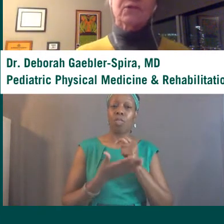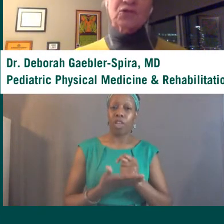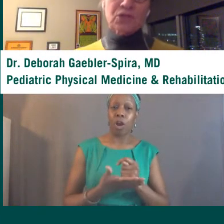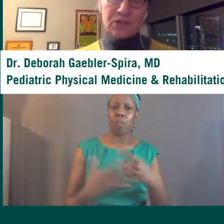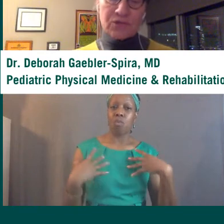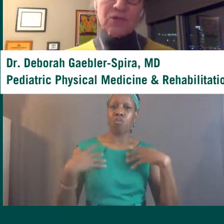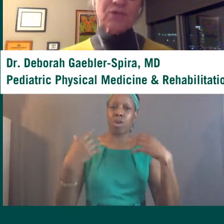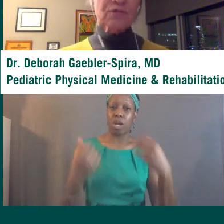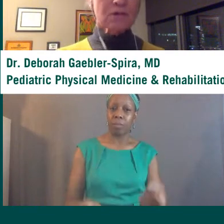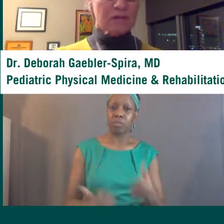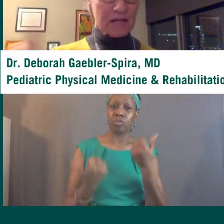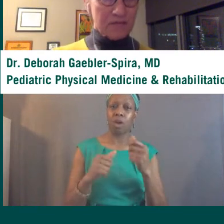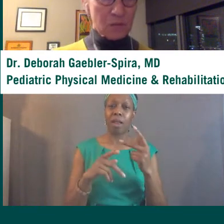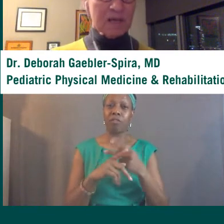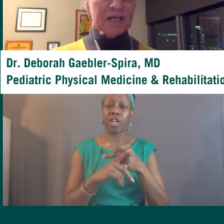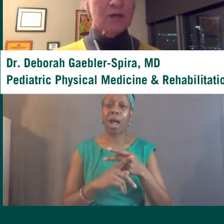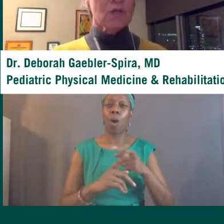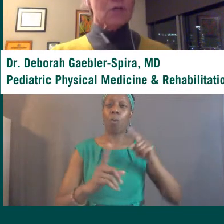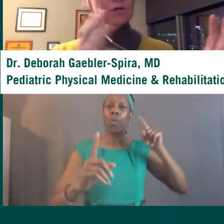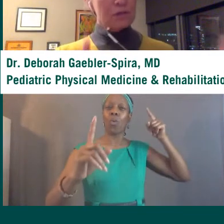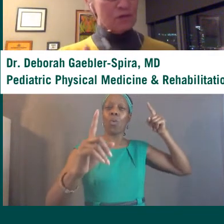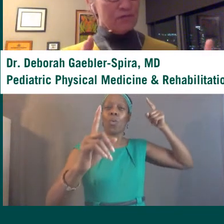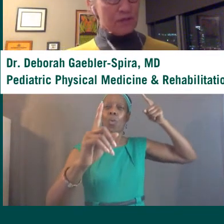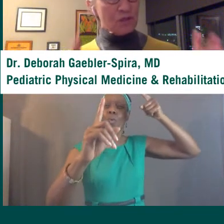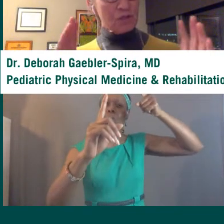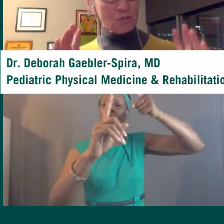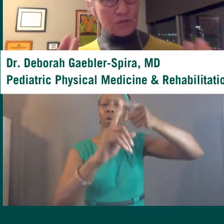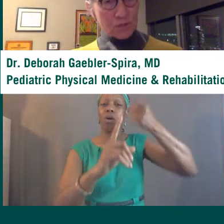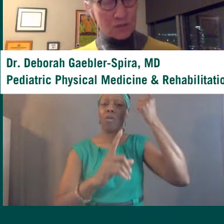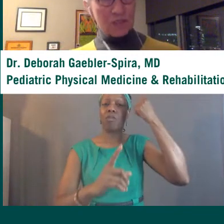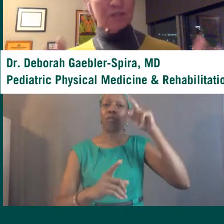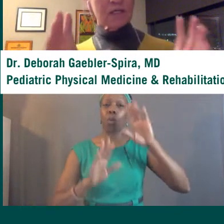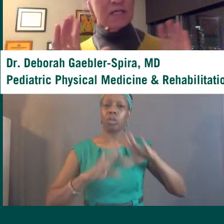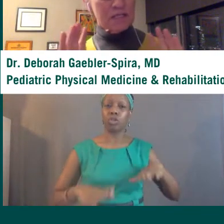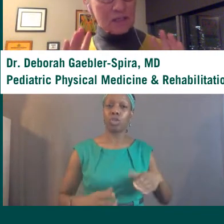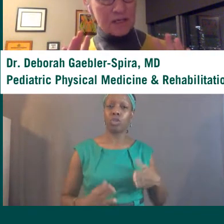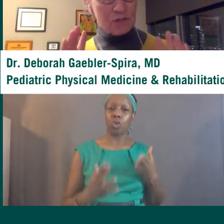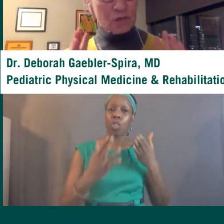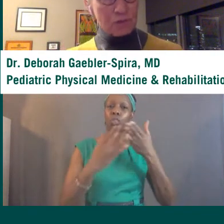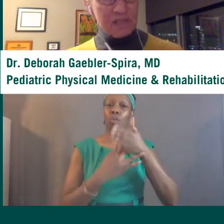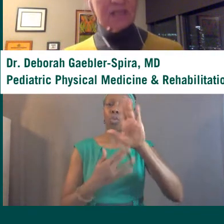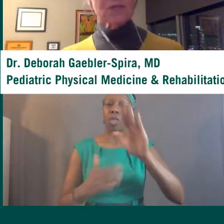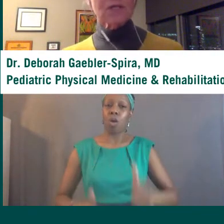for children through their lifespan. Early intervention since it terminates